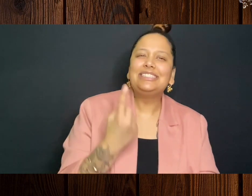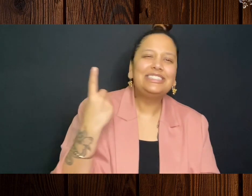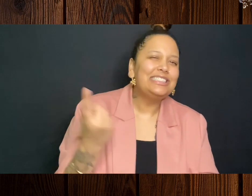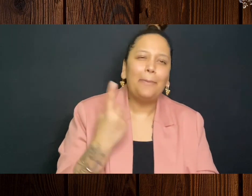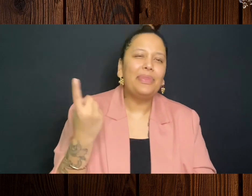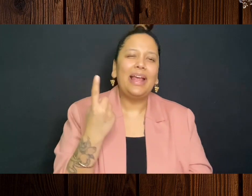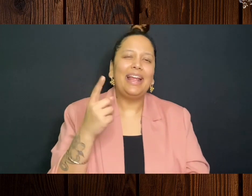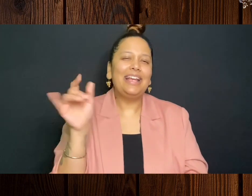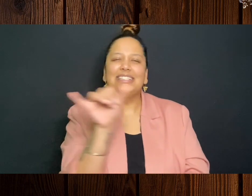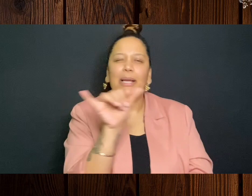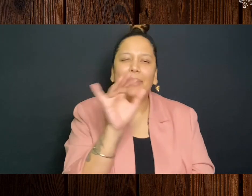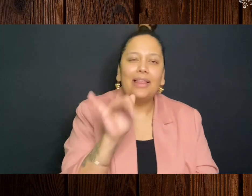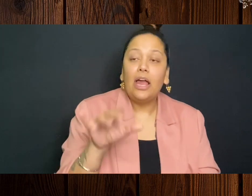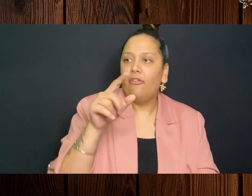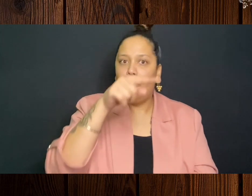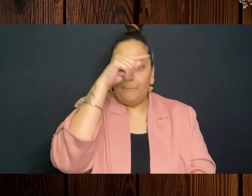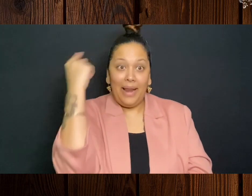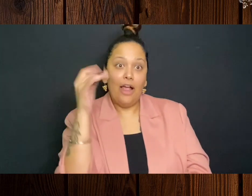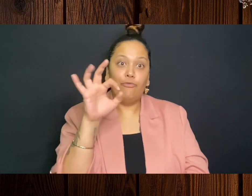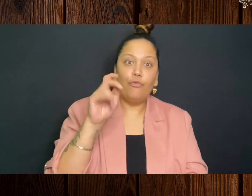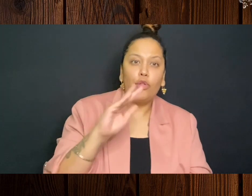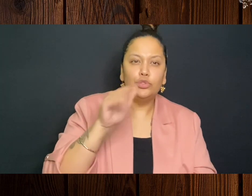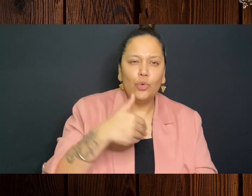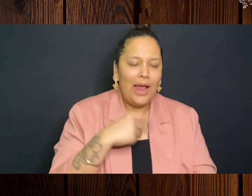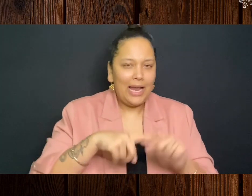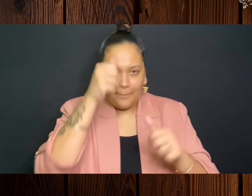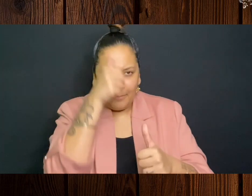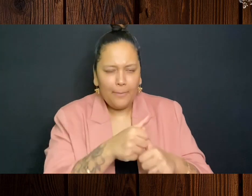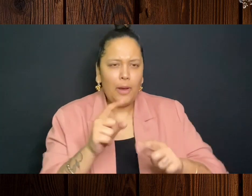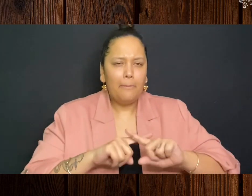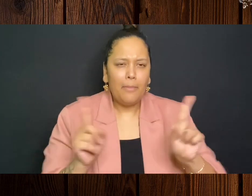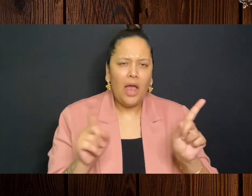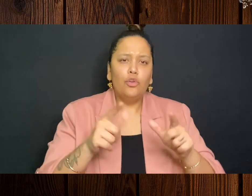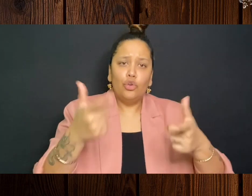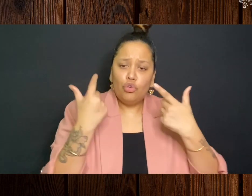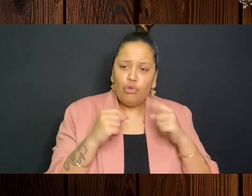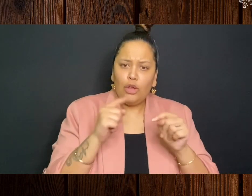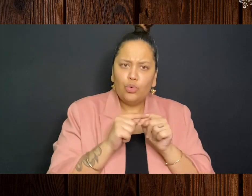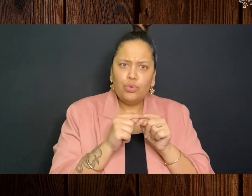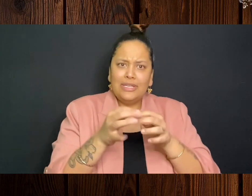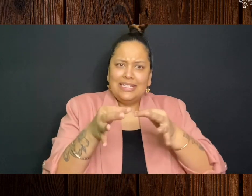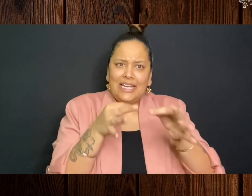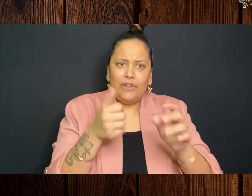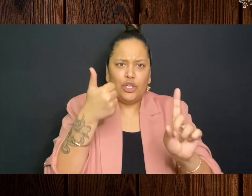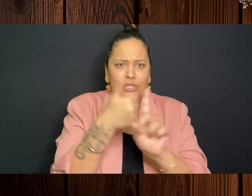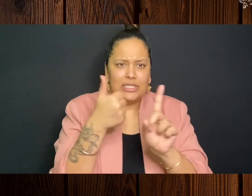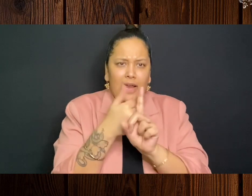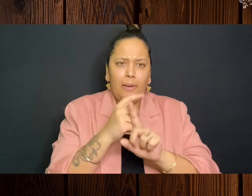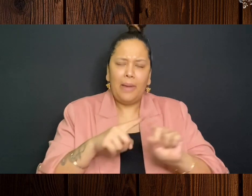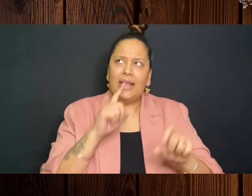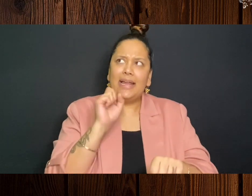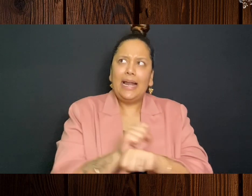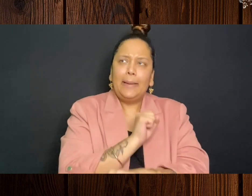similar like that, ‘Black folk soul’? I can't remember, but you're trying to define yourself because ultimately, like just